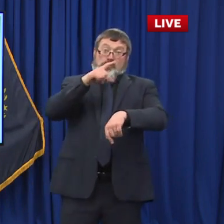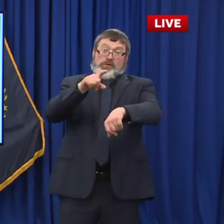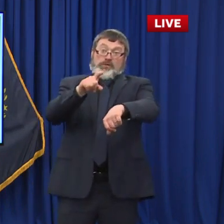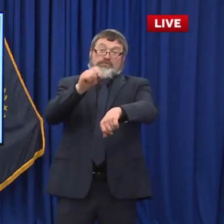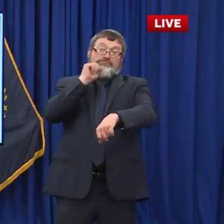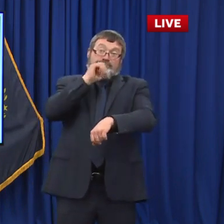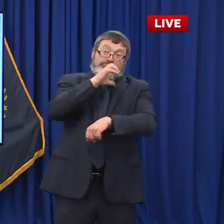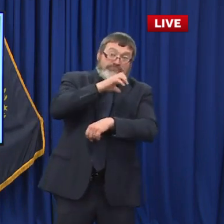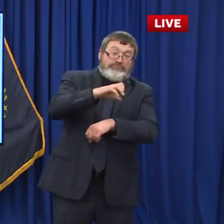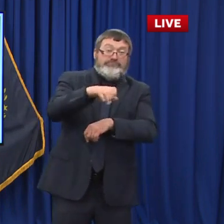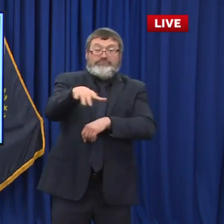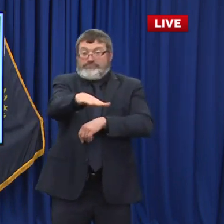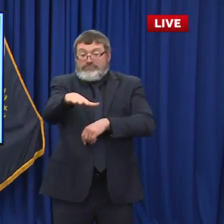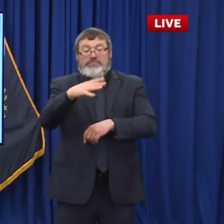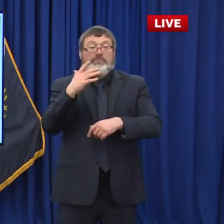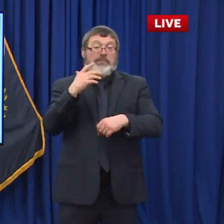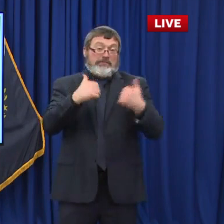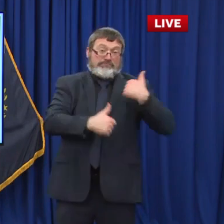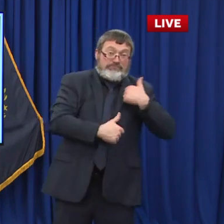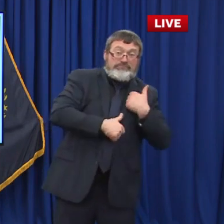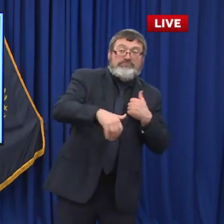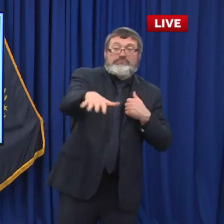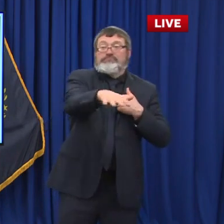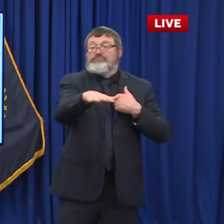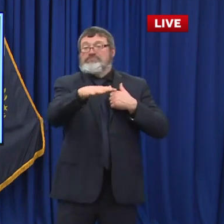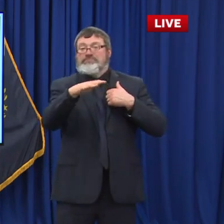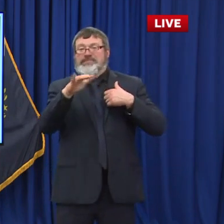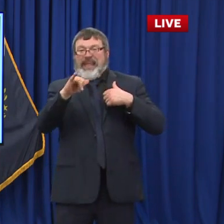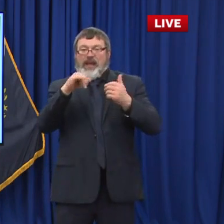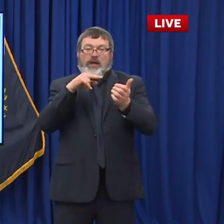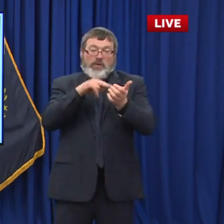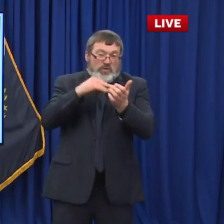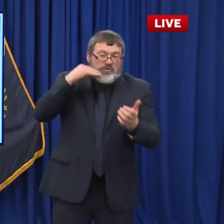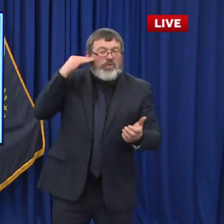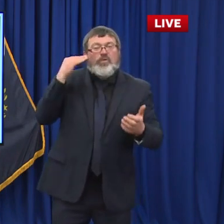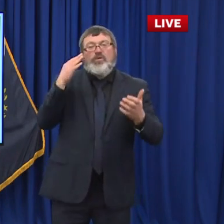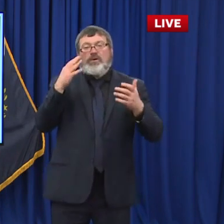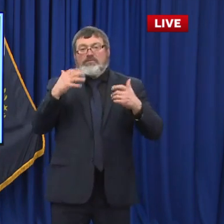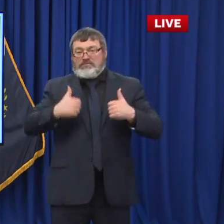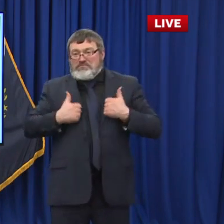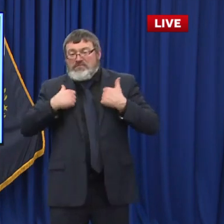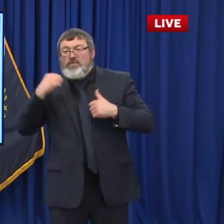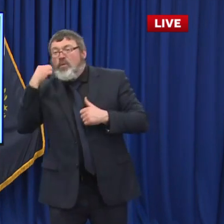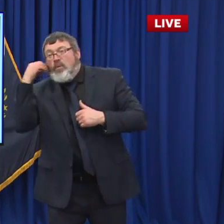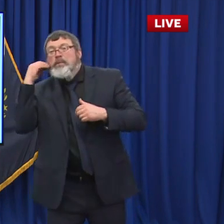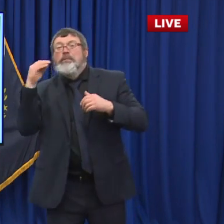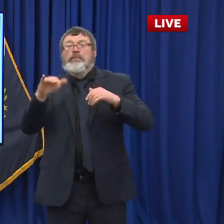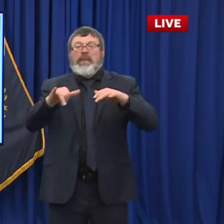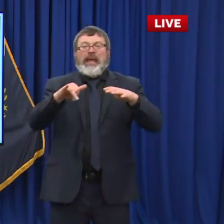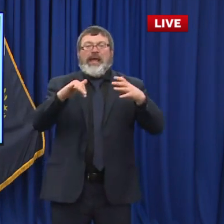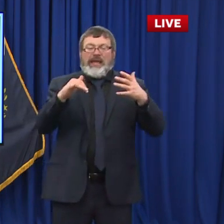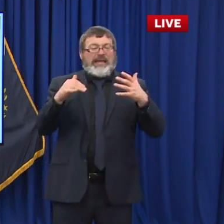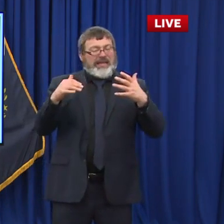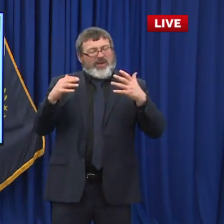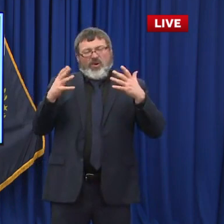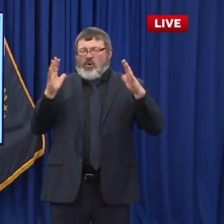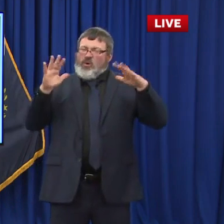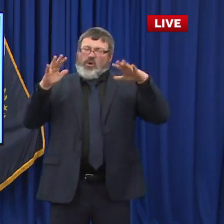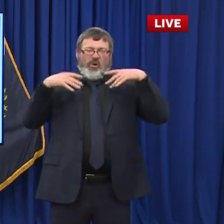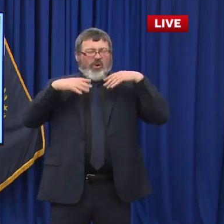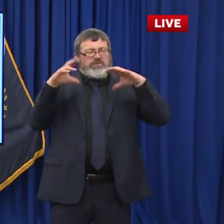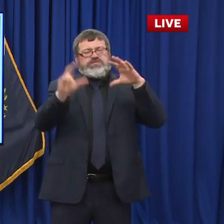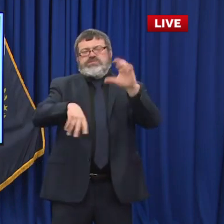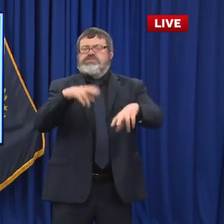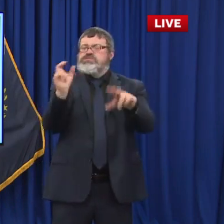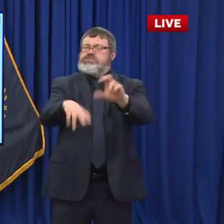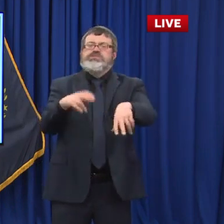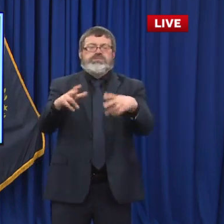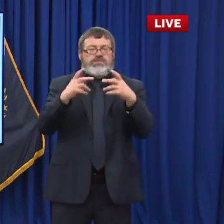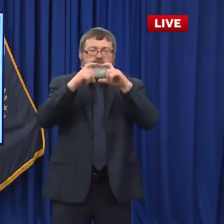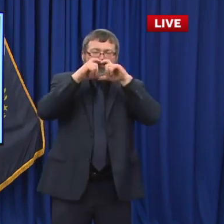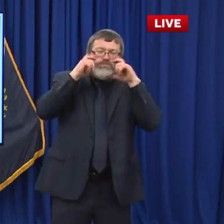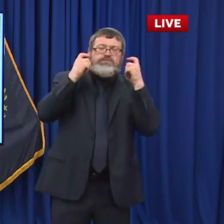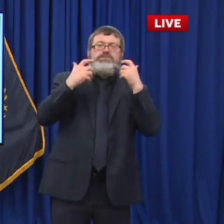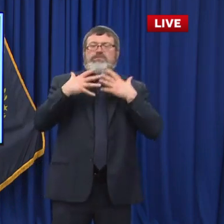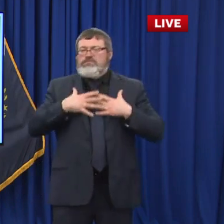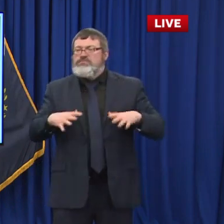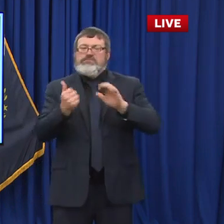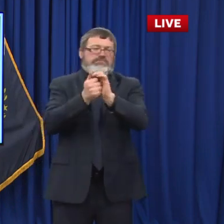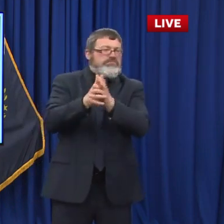WE’RE ON THE PHONE WITH THEM EVERY SINGLE DAY WHETHER IT’S THE VA THE STATE VETERANS HOME OR ANY LONG-TERM CARE FACILITY FRANKLY, WHATEVER THEY NEED WERE THEREFORE WE HAVE STOCK PILES OF